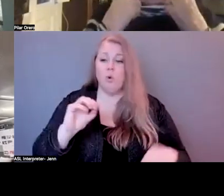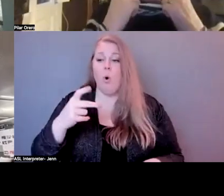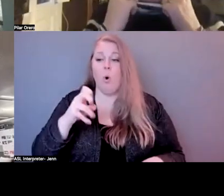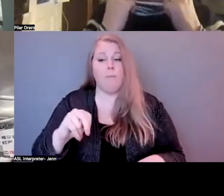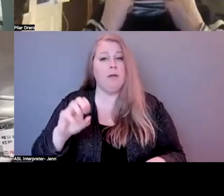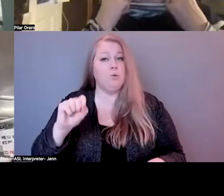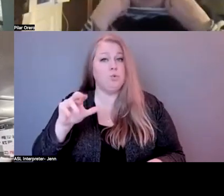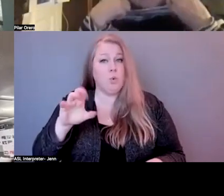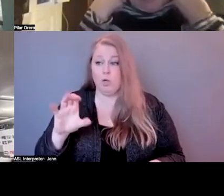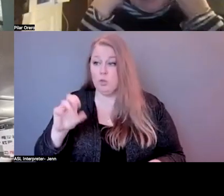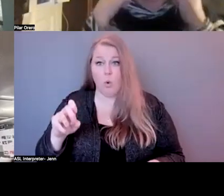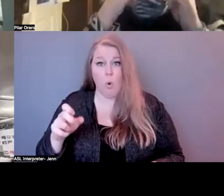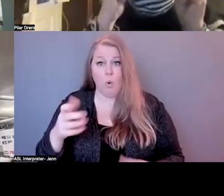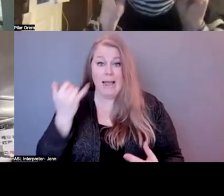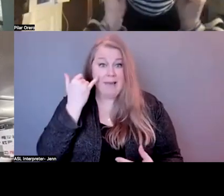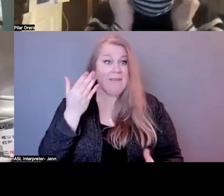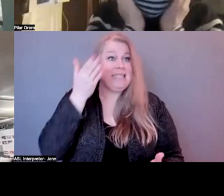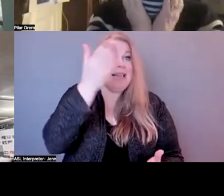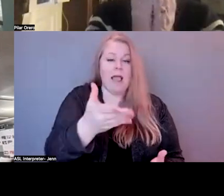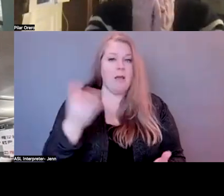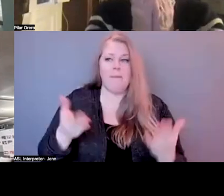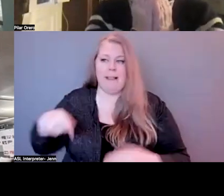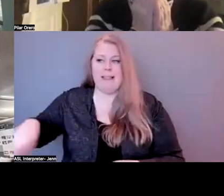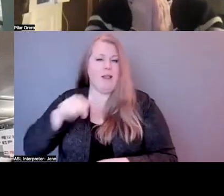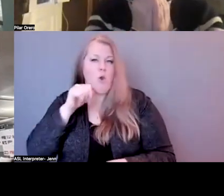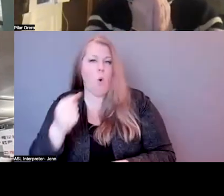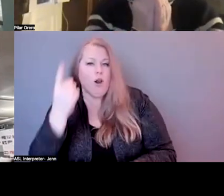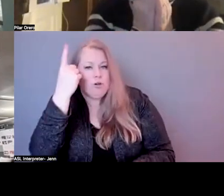even if they are out there they may not be able to understand what would be the best